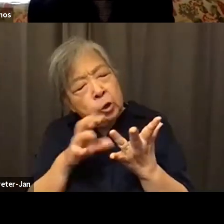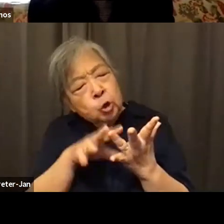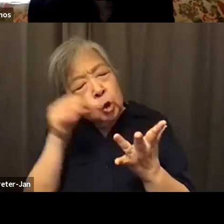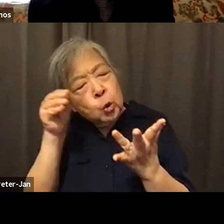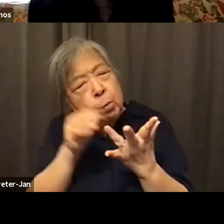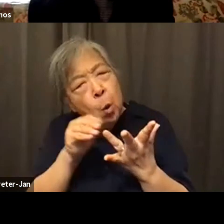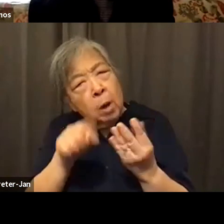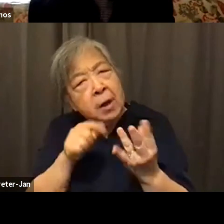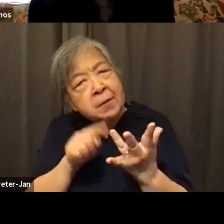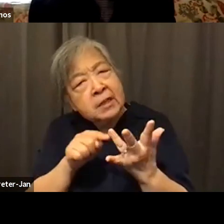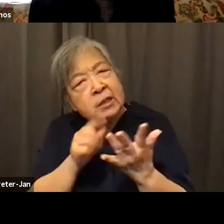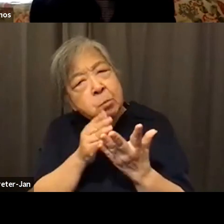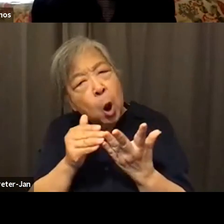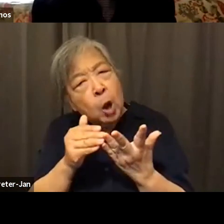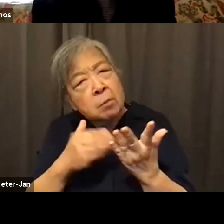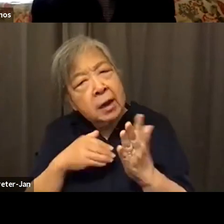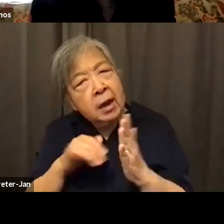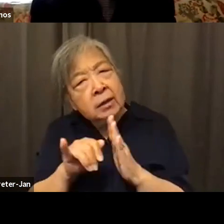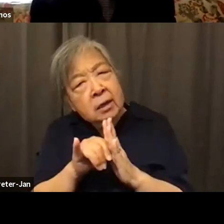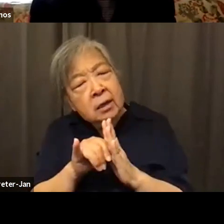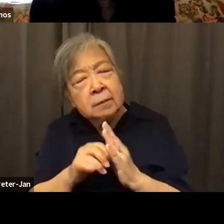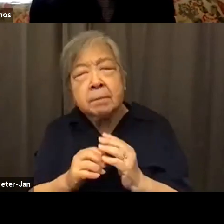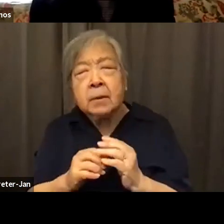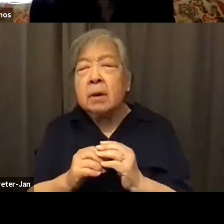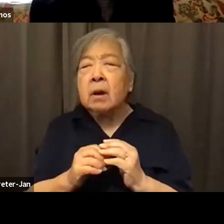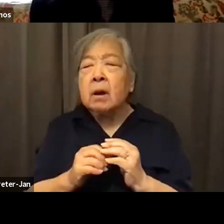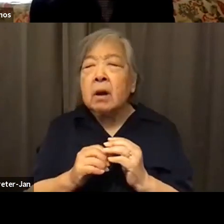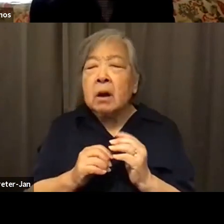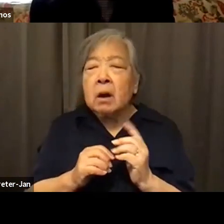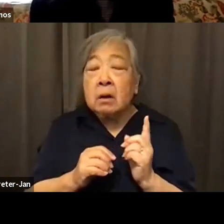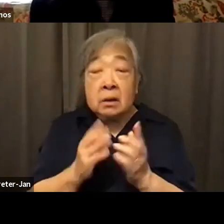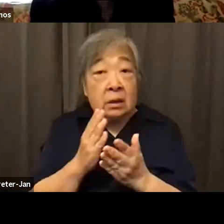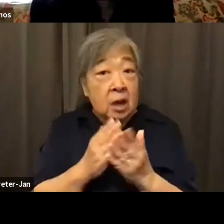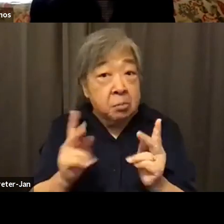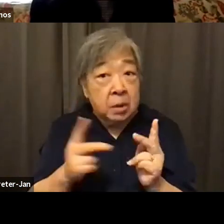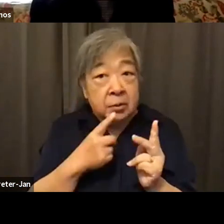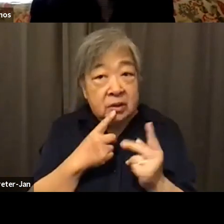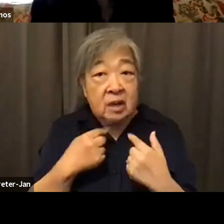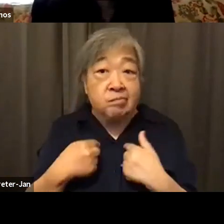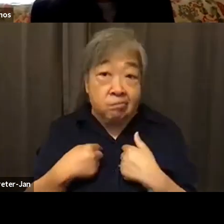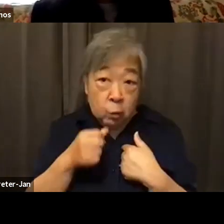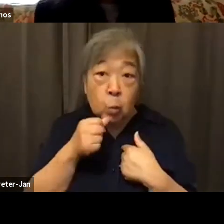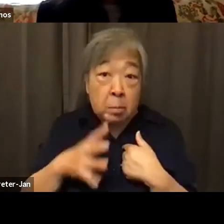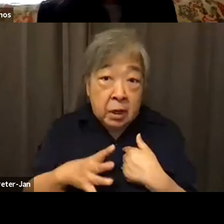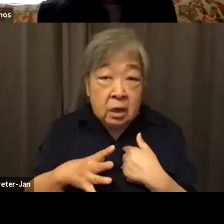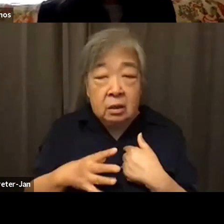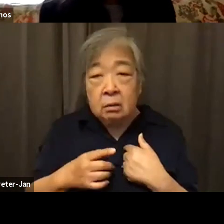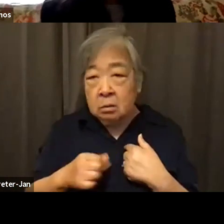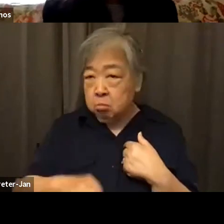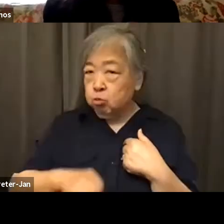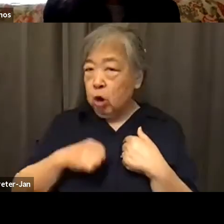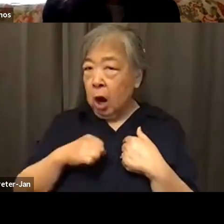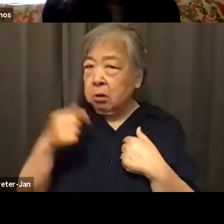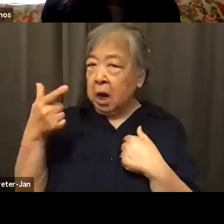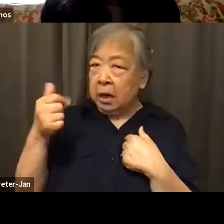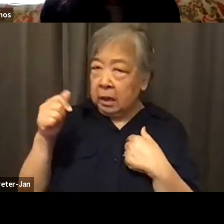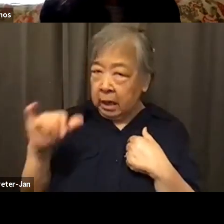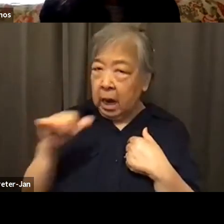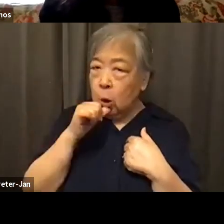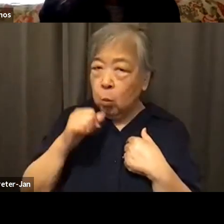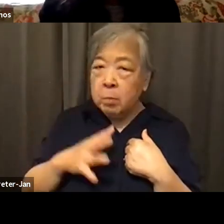We also see folks saying being a woman, proud of being a gay woman, being a woman with ADHD.